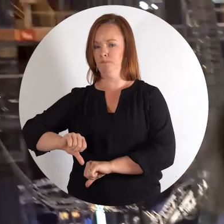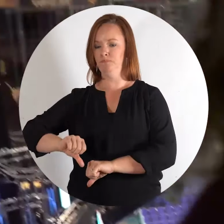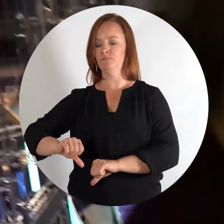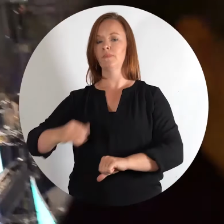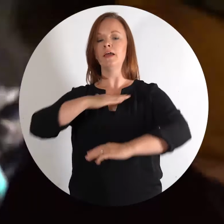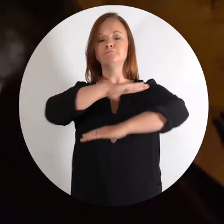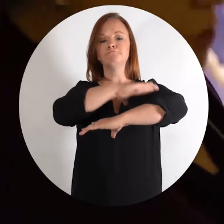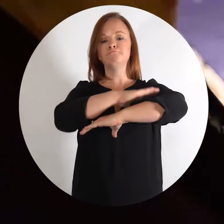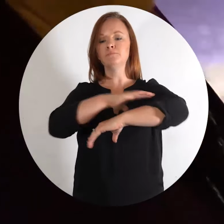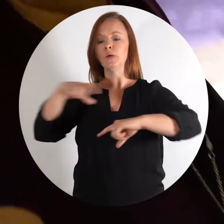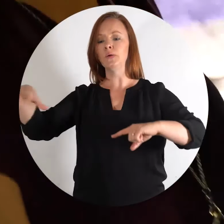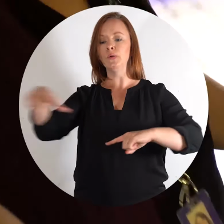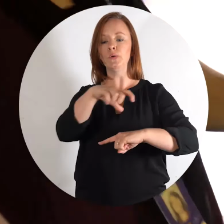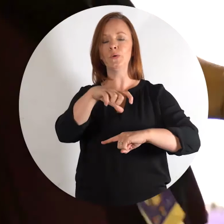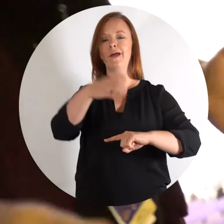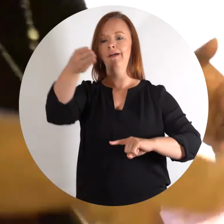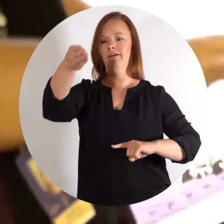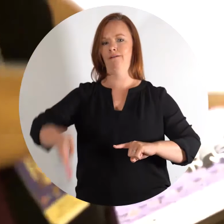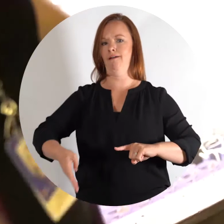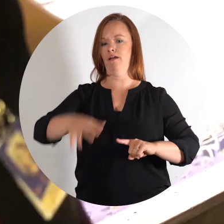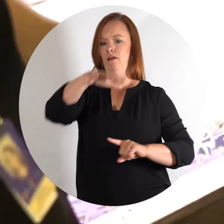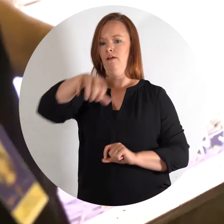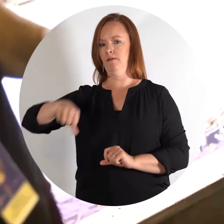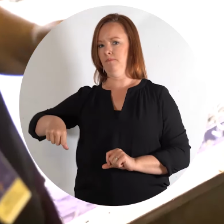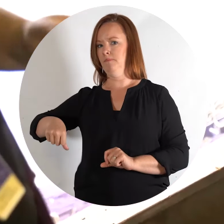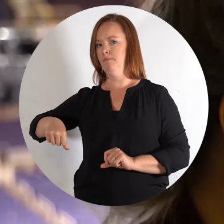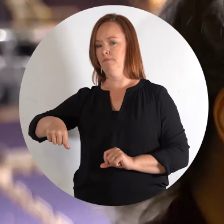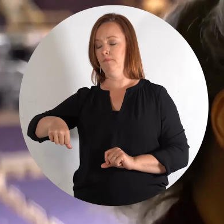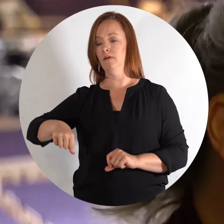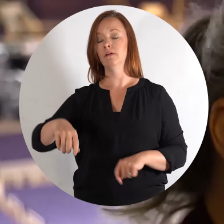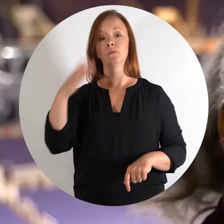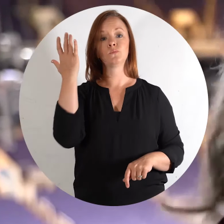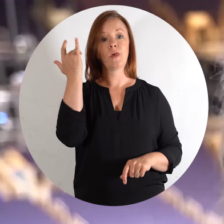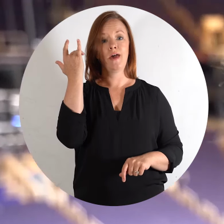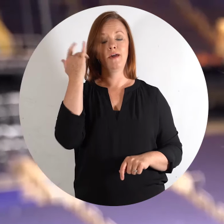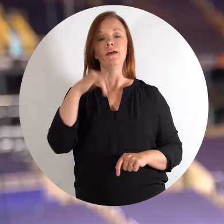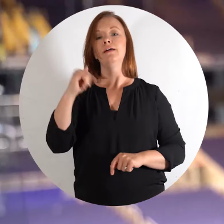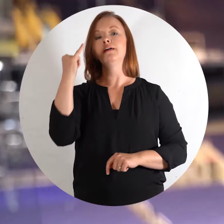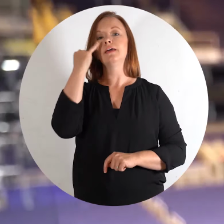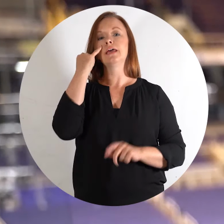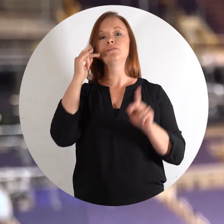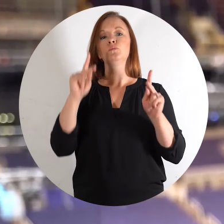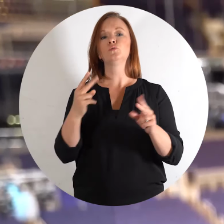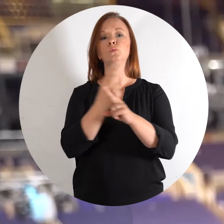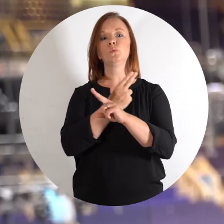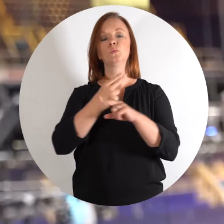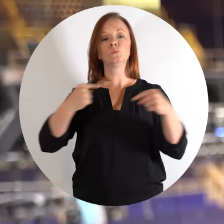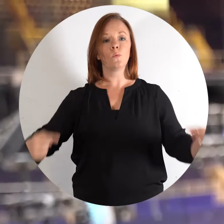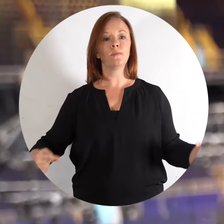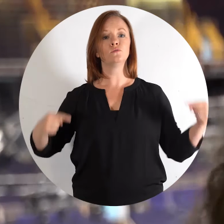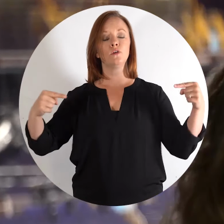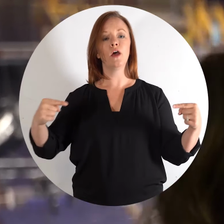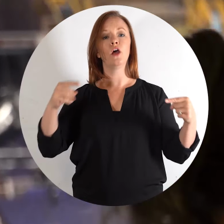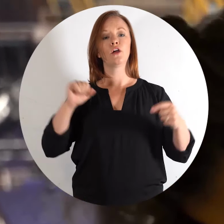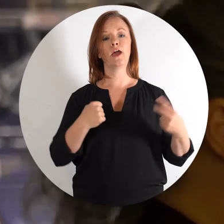what they call a drink rail right here, essentially this countertop. We wanna make sure that a person who's in a mobility device is gonna be able to